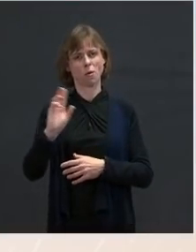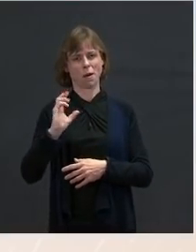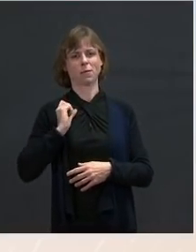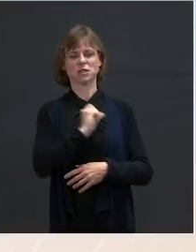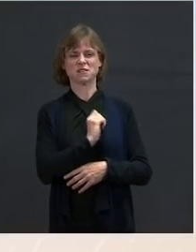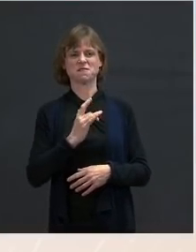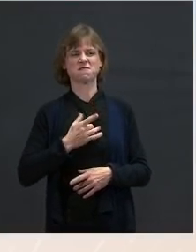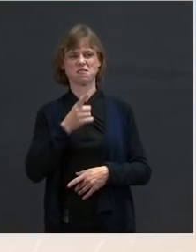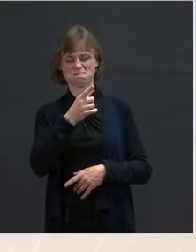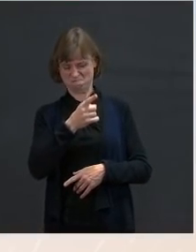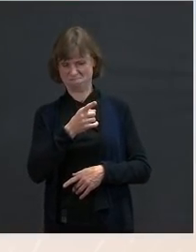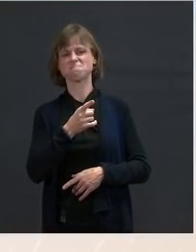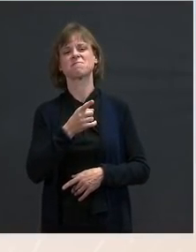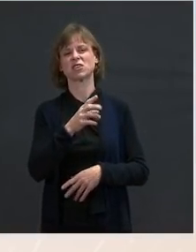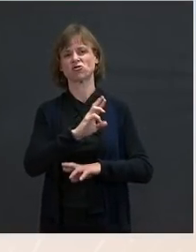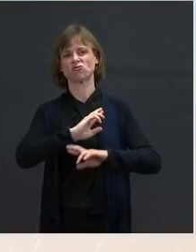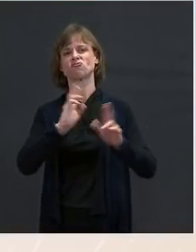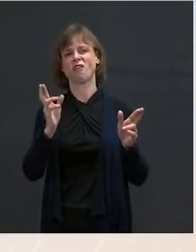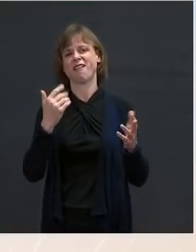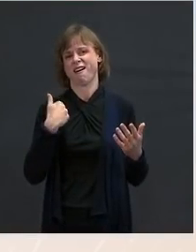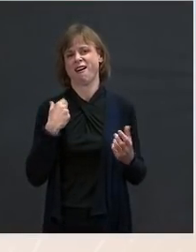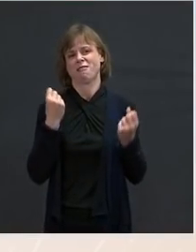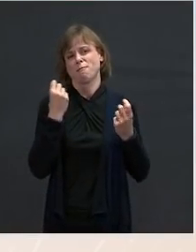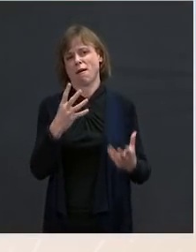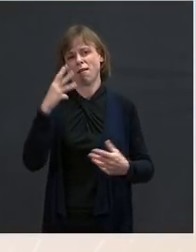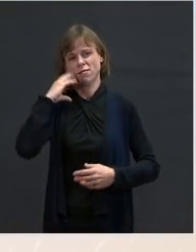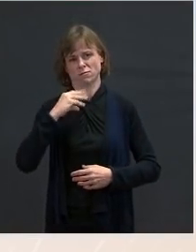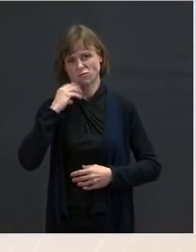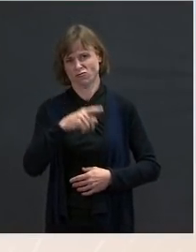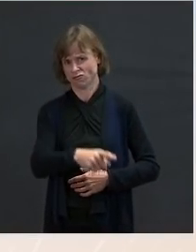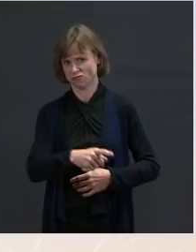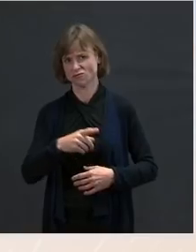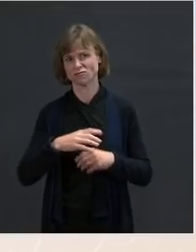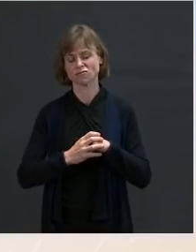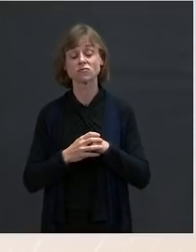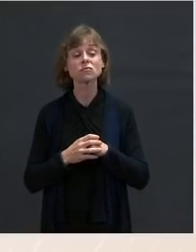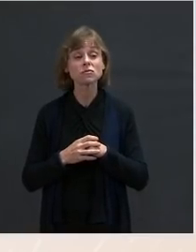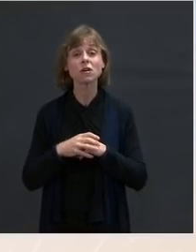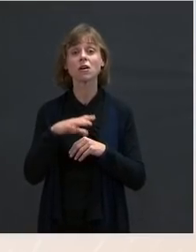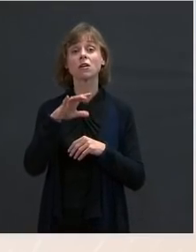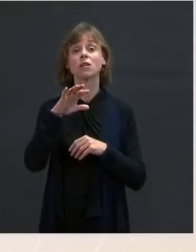would come to the job with decades of experience. Xavier Becerra -- Attorney General Xavier Becerra,